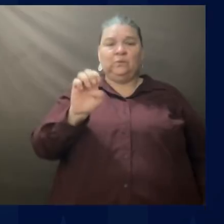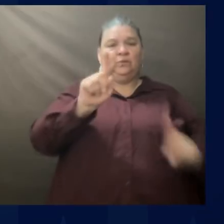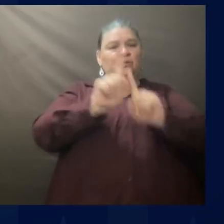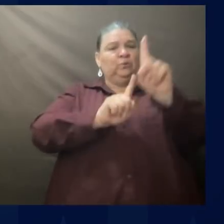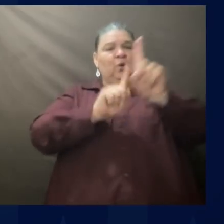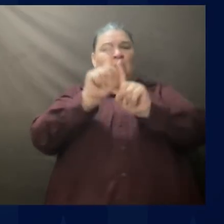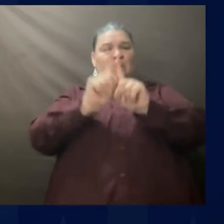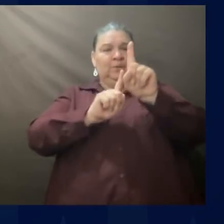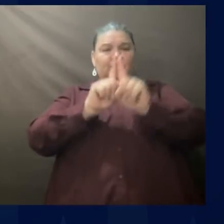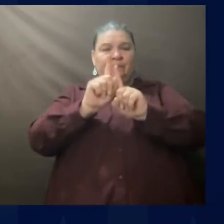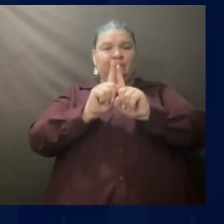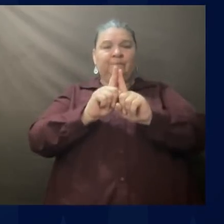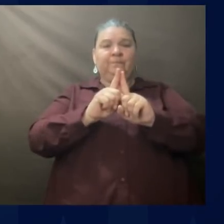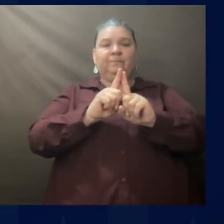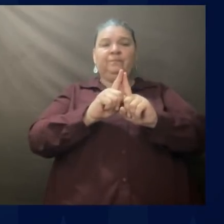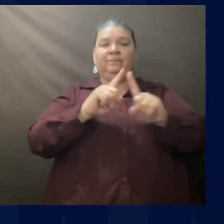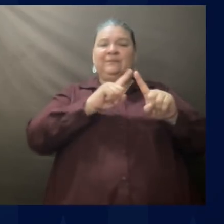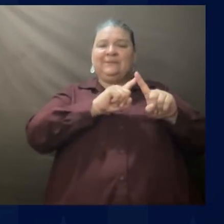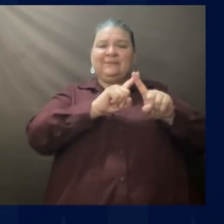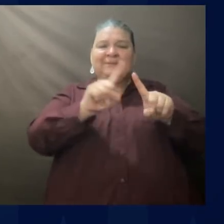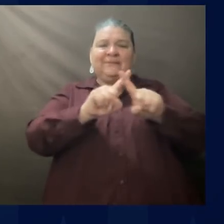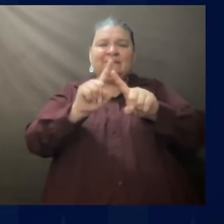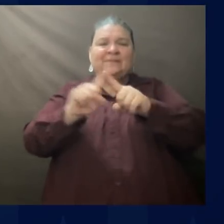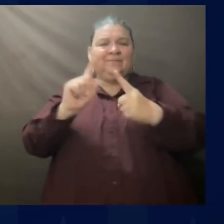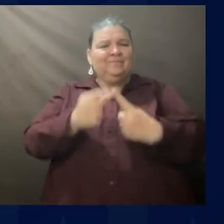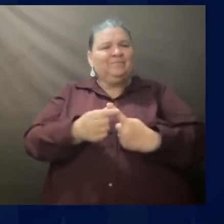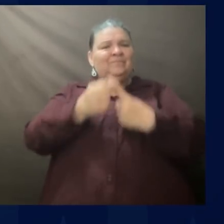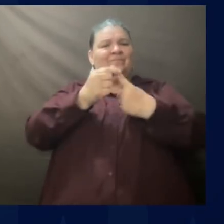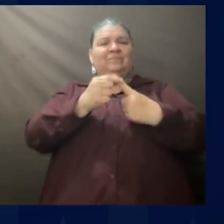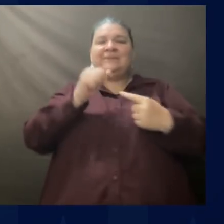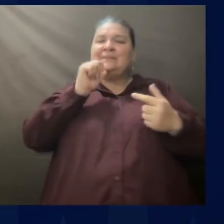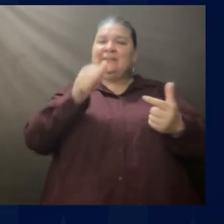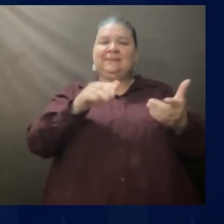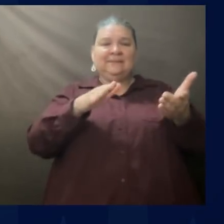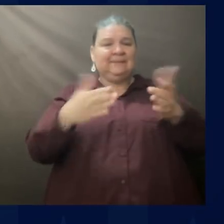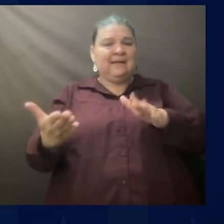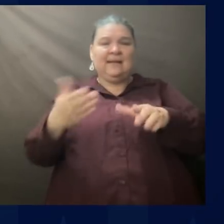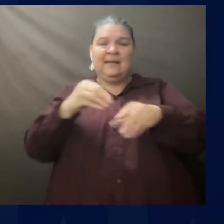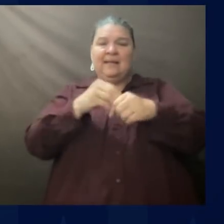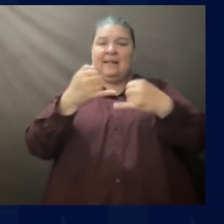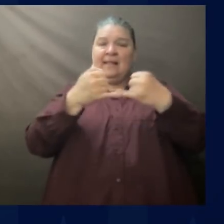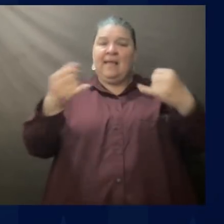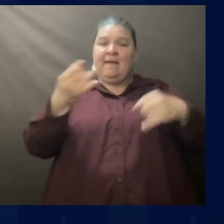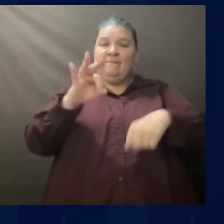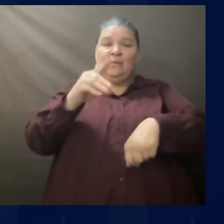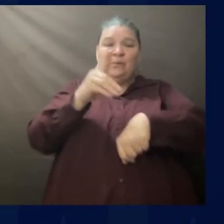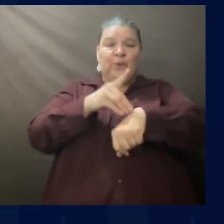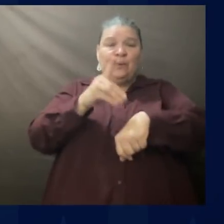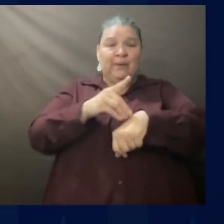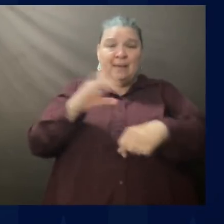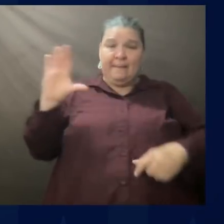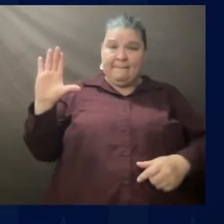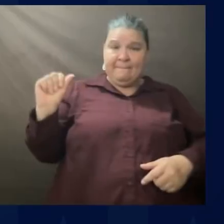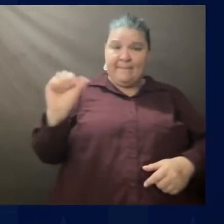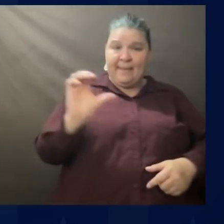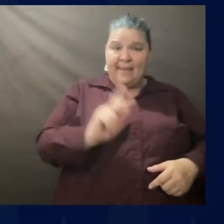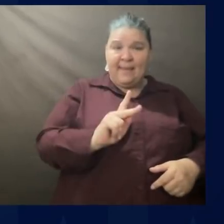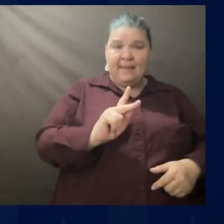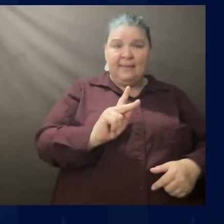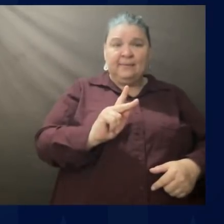He didn’t die in the line of duty. He came home from Iraq with cancer. It was a horrific cancer that stole us from him,